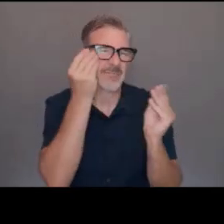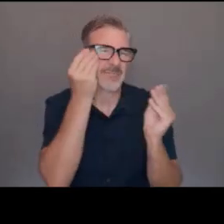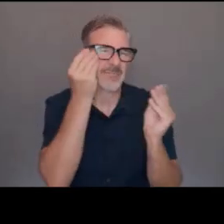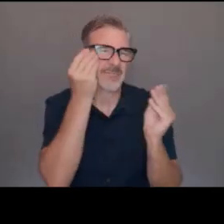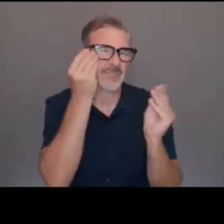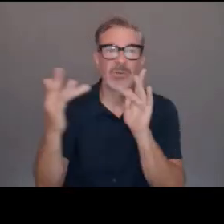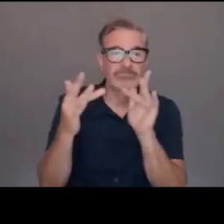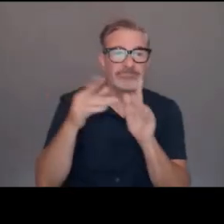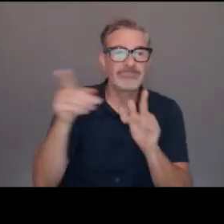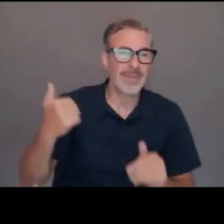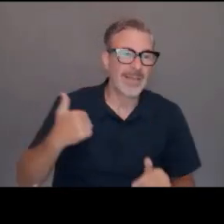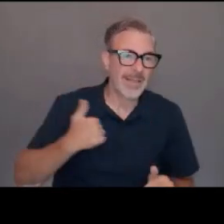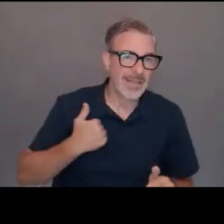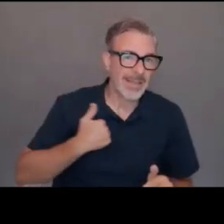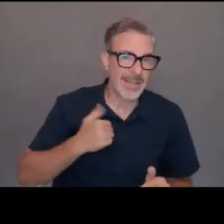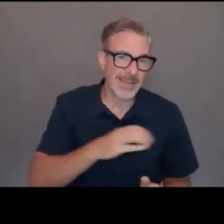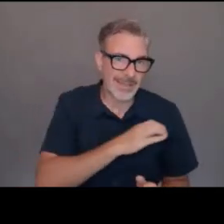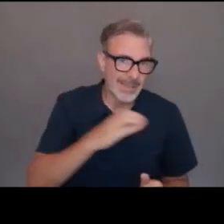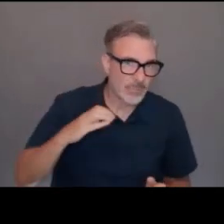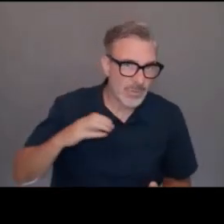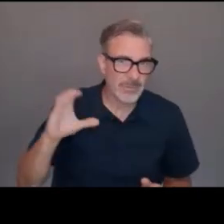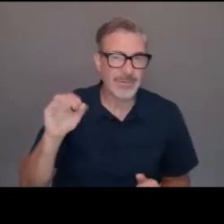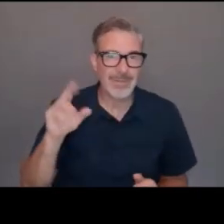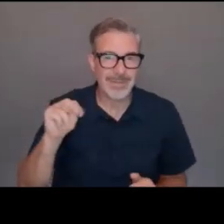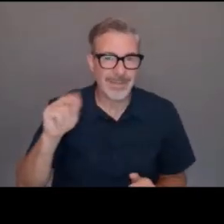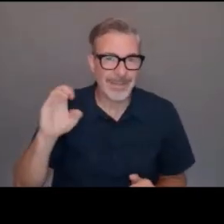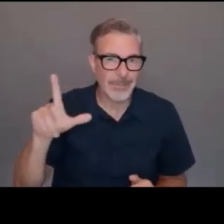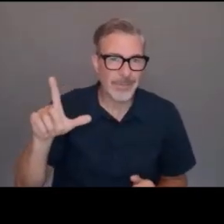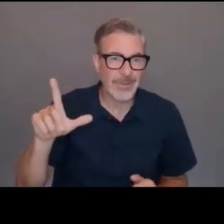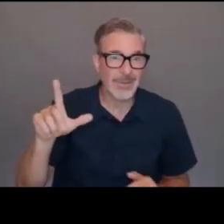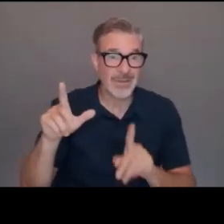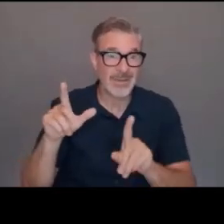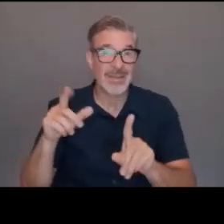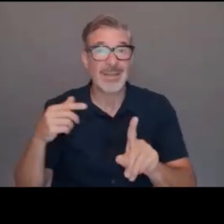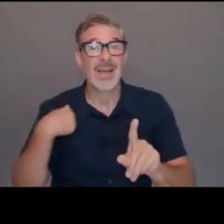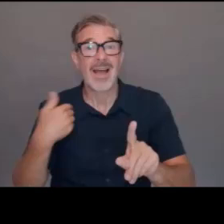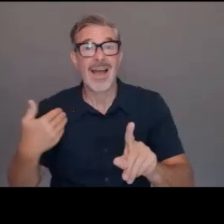Currently, we're still using our Arts Abroad and Arts Across Canada emails